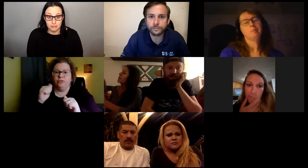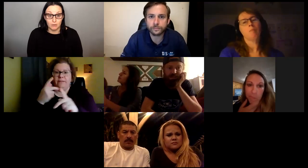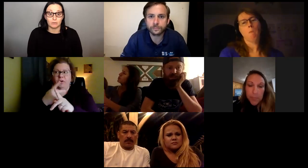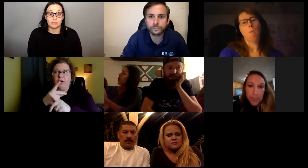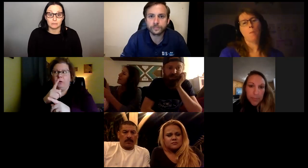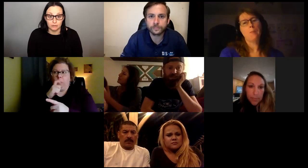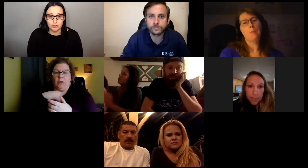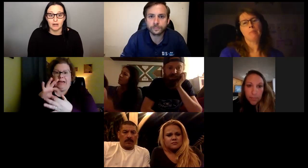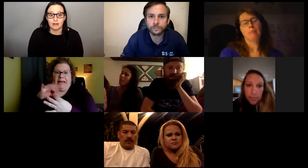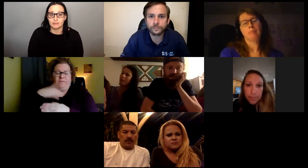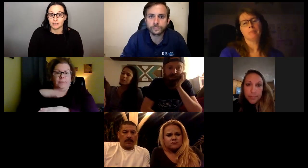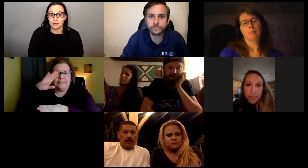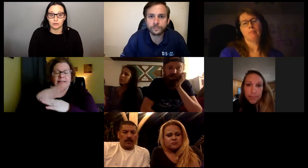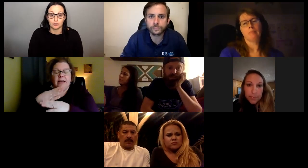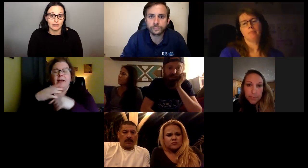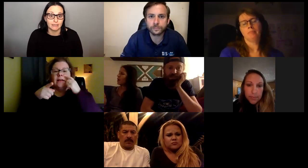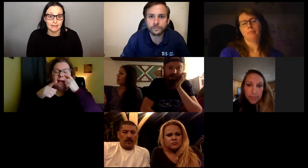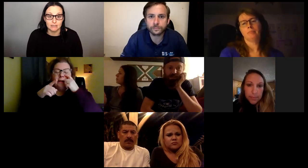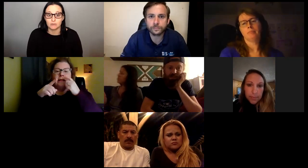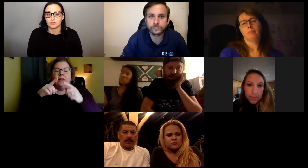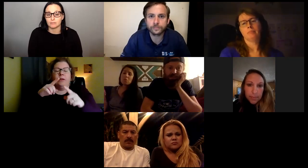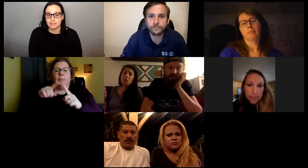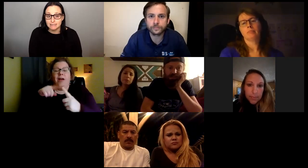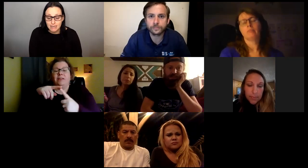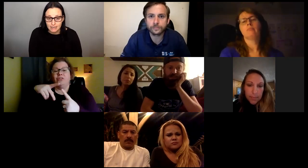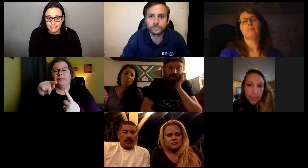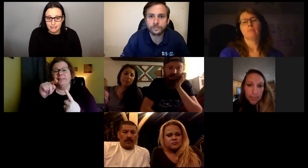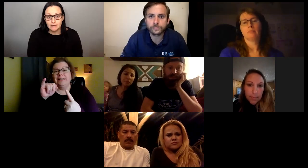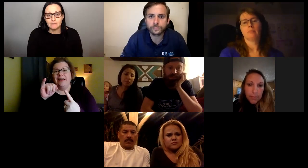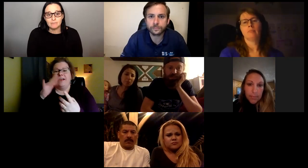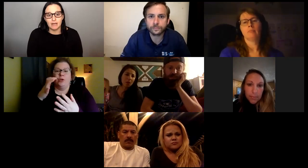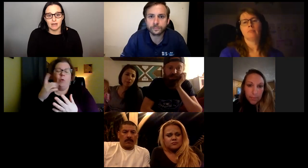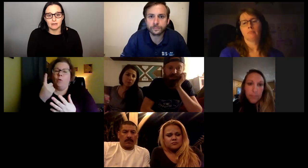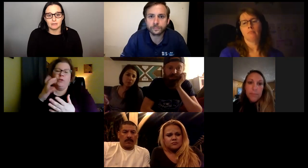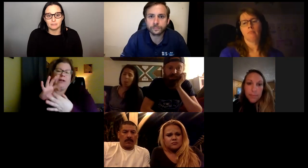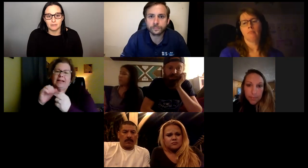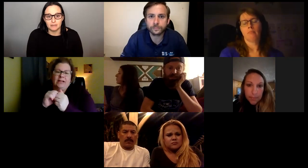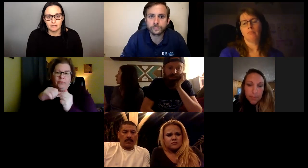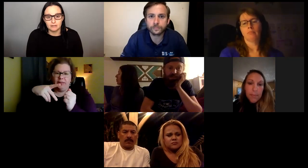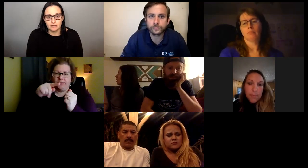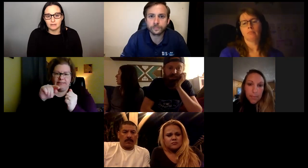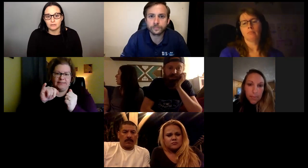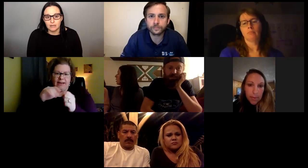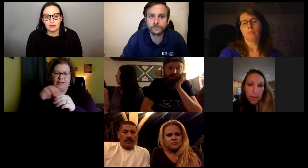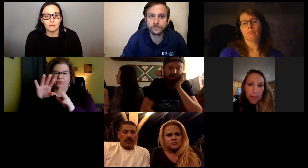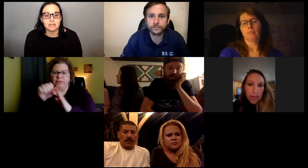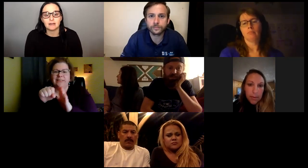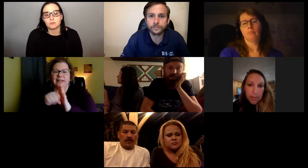when we moved try to figure out who i can connect with for my son